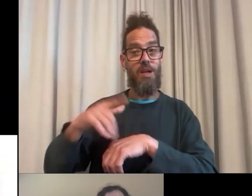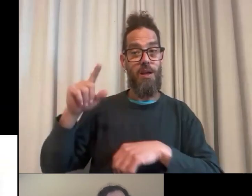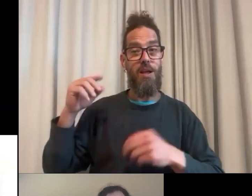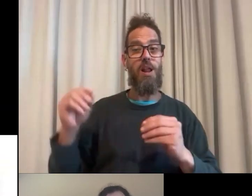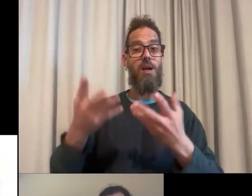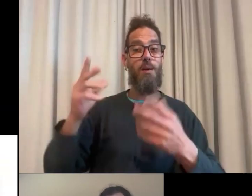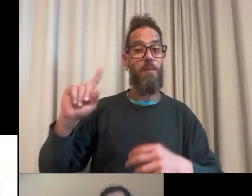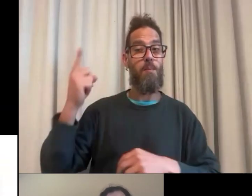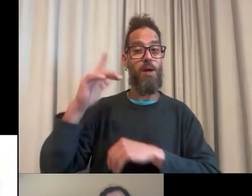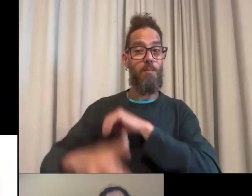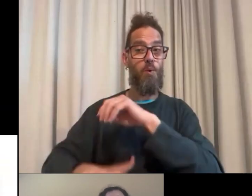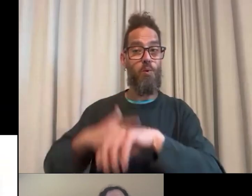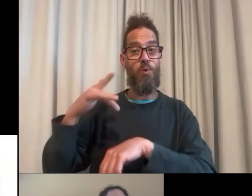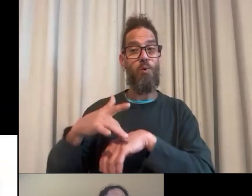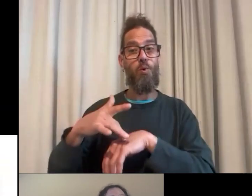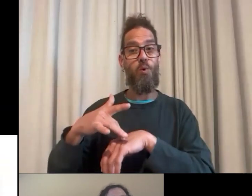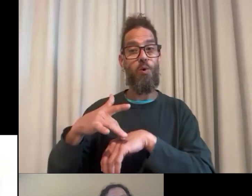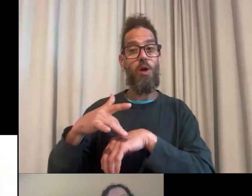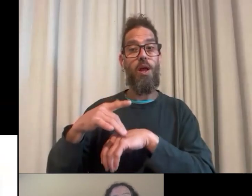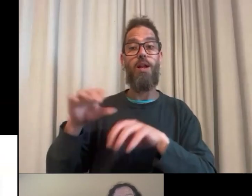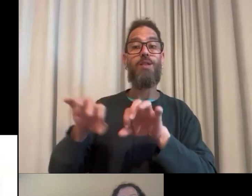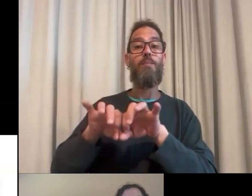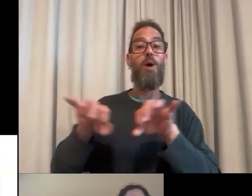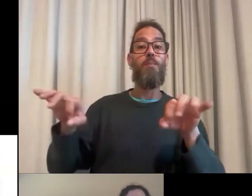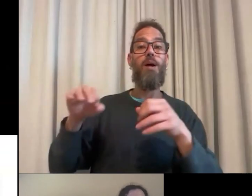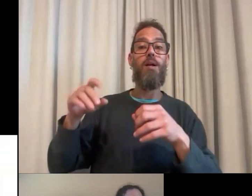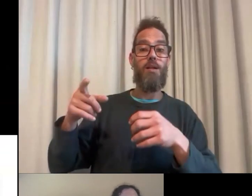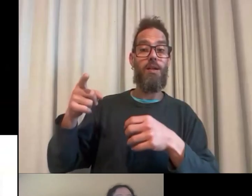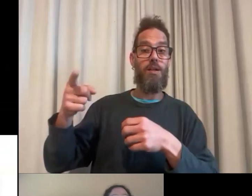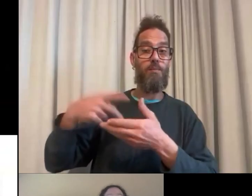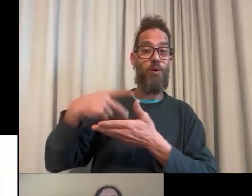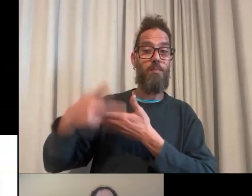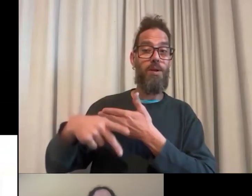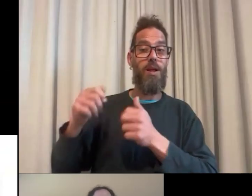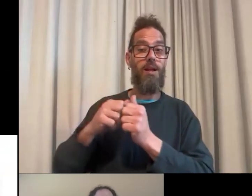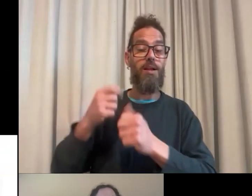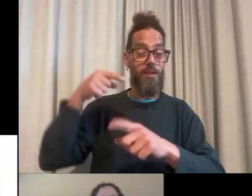university in North America, started the world's first interdisciplinary graduate